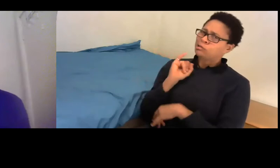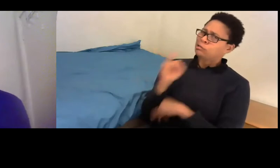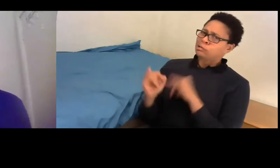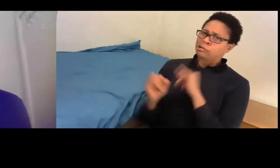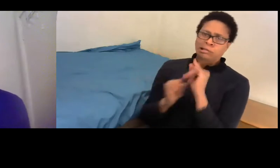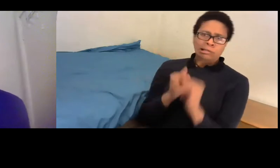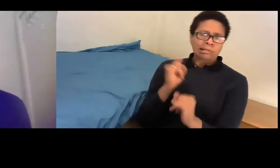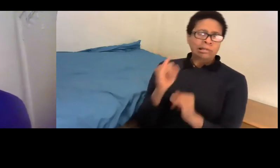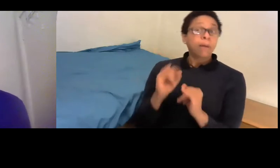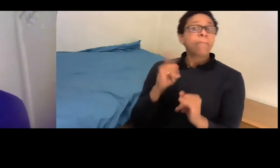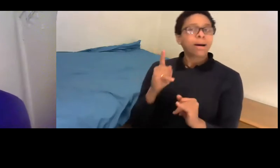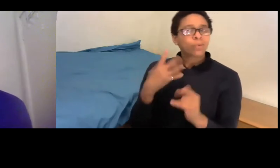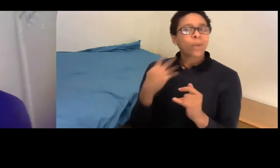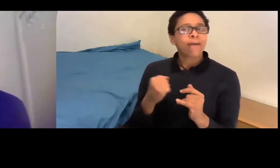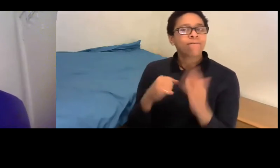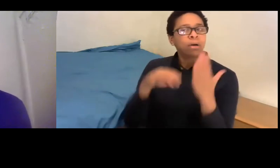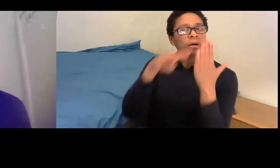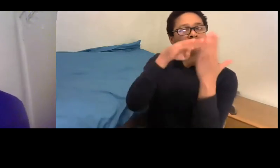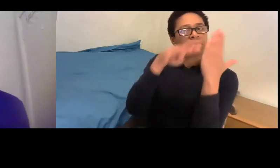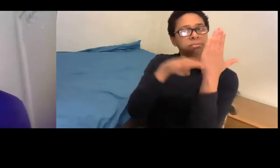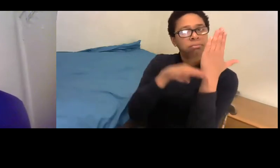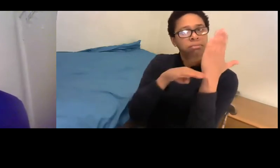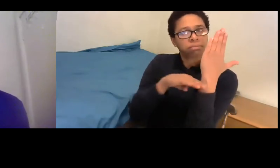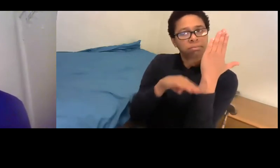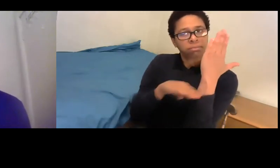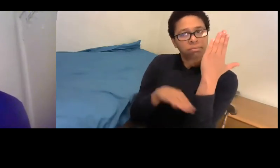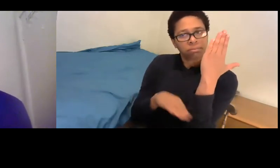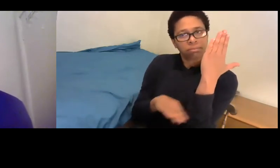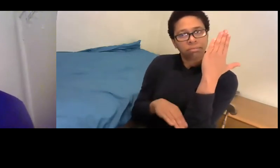this hierarchy of social class and gender and age, and status